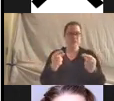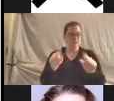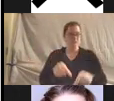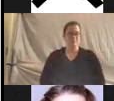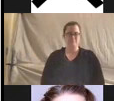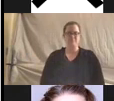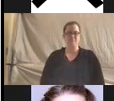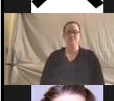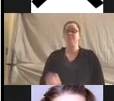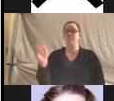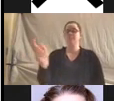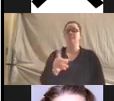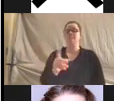We'll be back at 6:28.